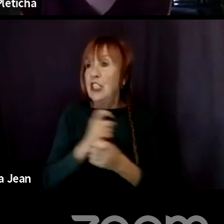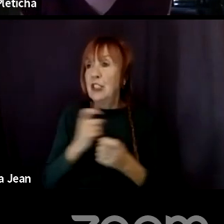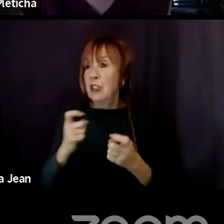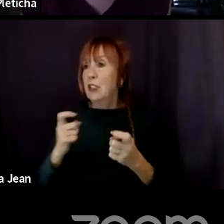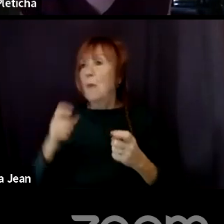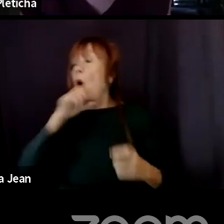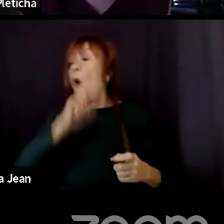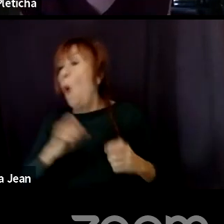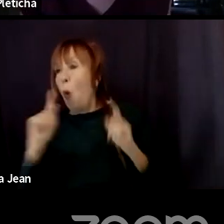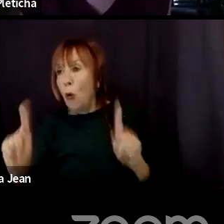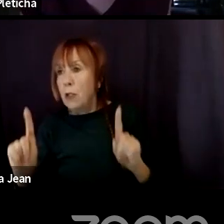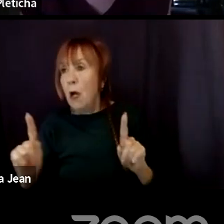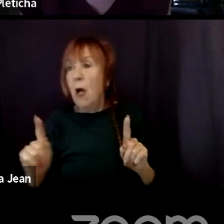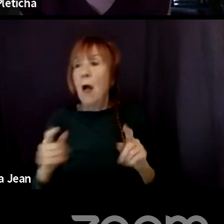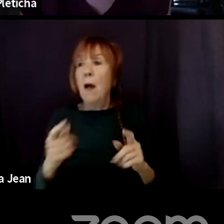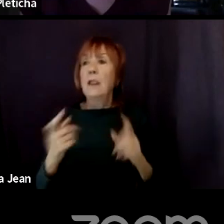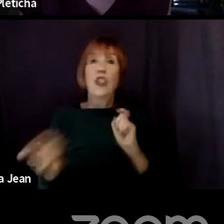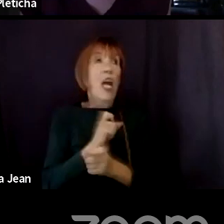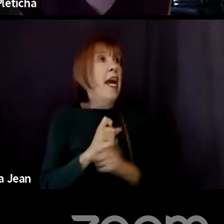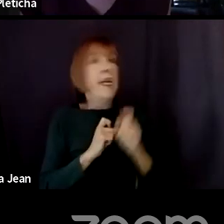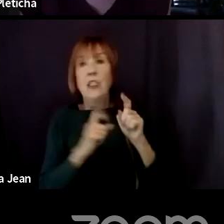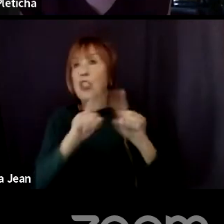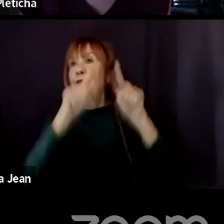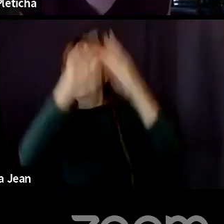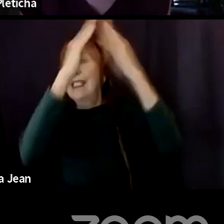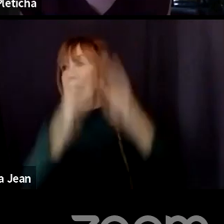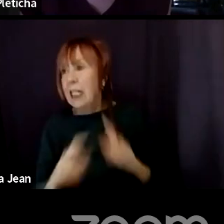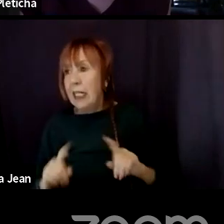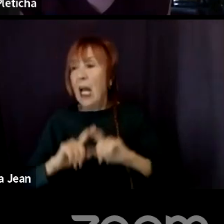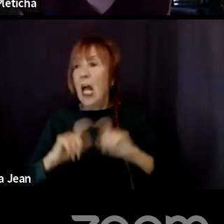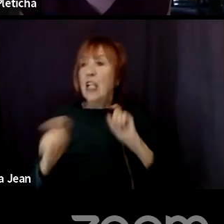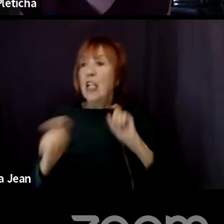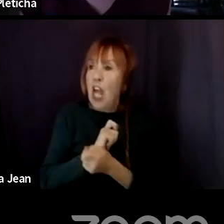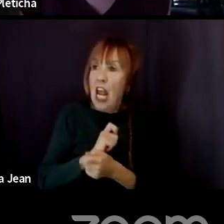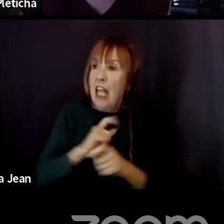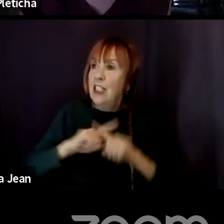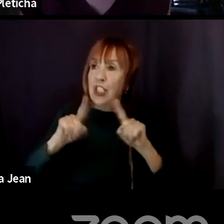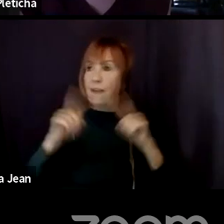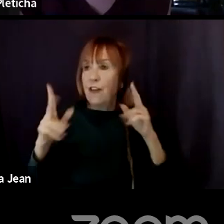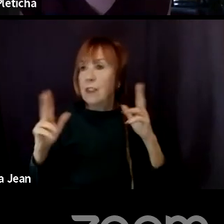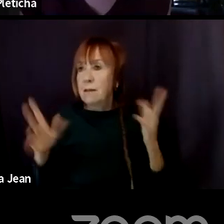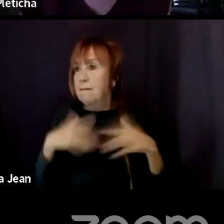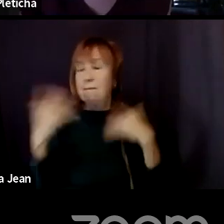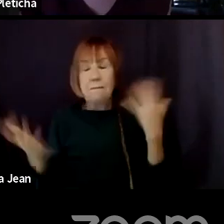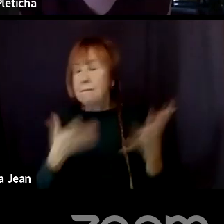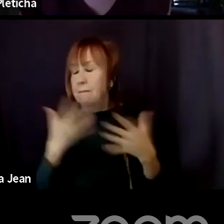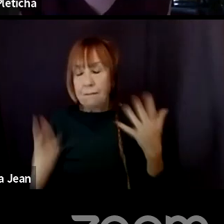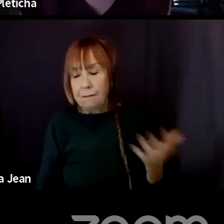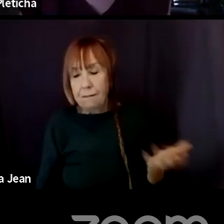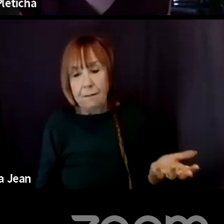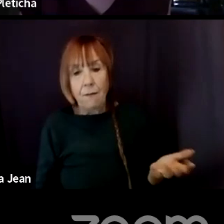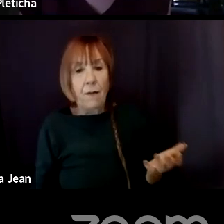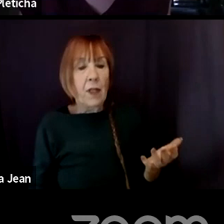of the thing you already started, but maybe it's a twist on it. We're just going off of something that Meghan said, but she wants to cry.